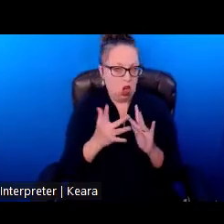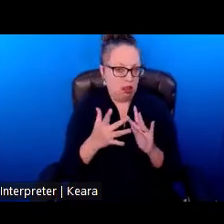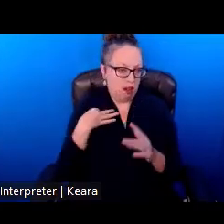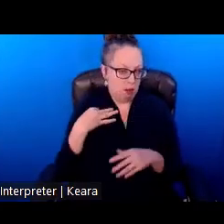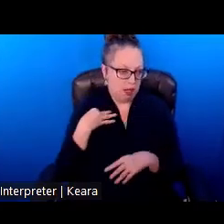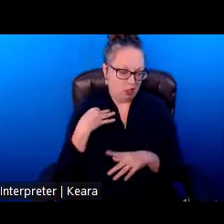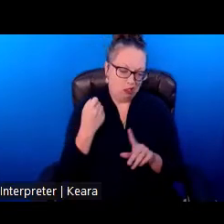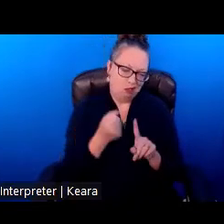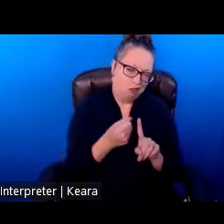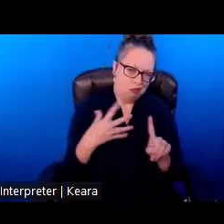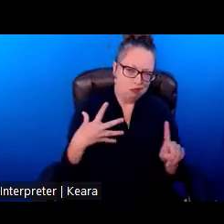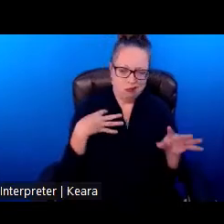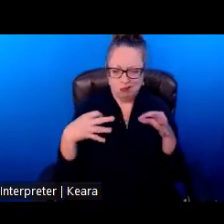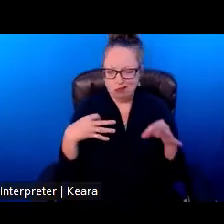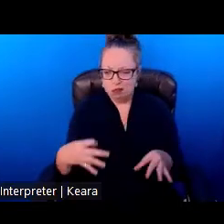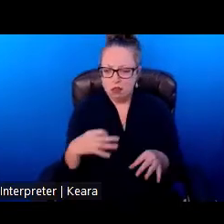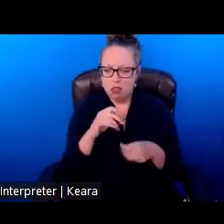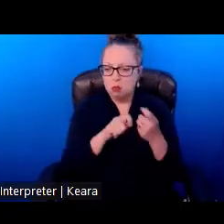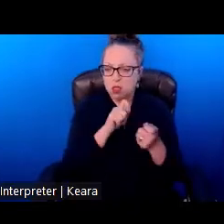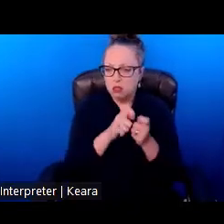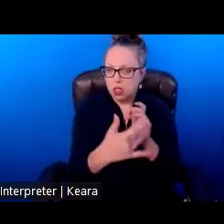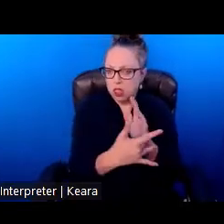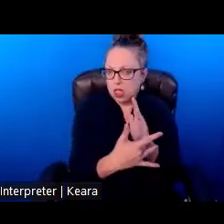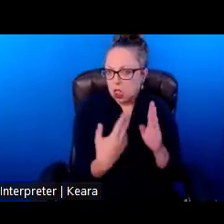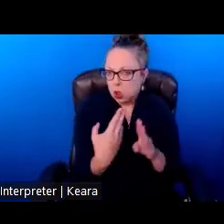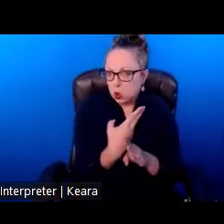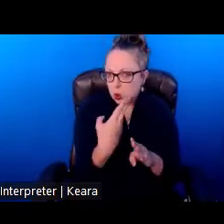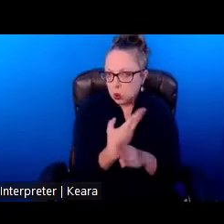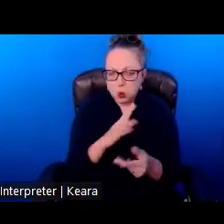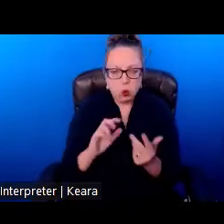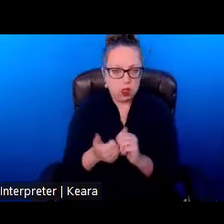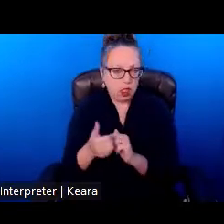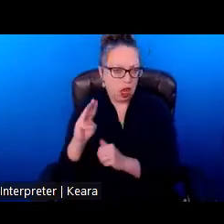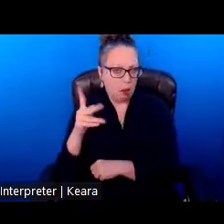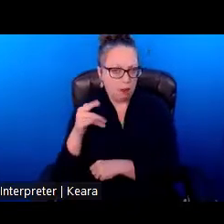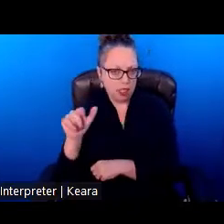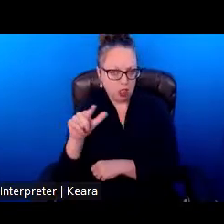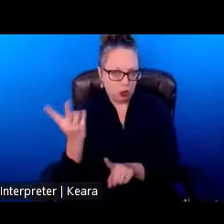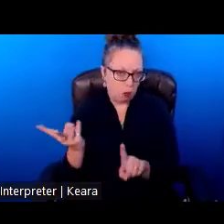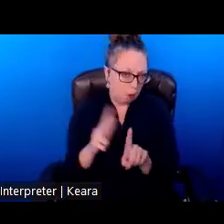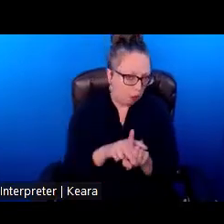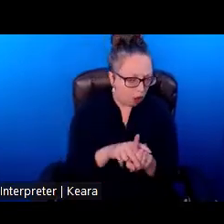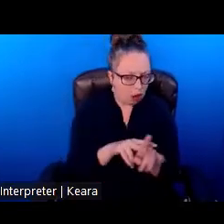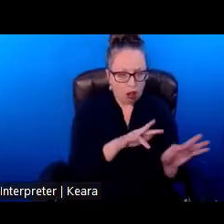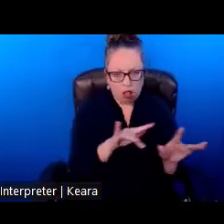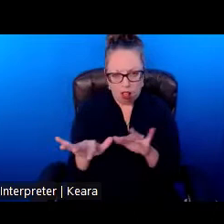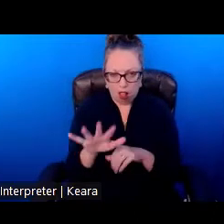specific techniques used, how materials were applied, etc.).